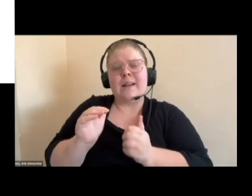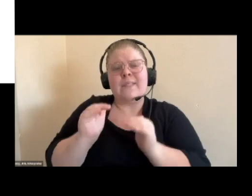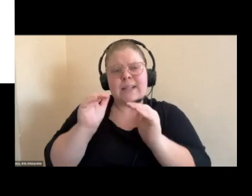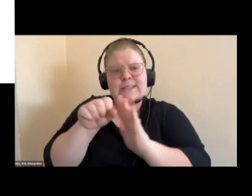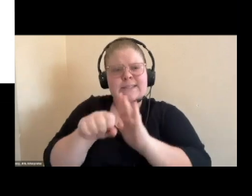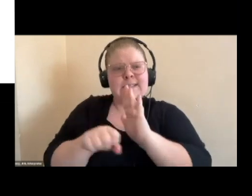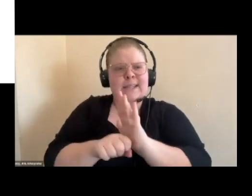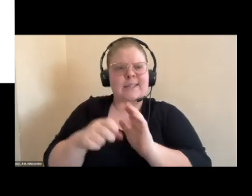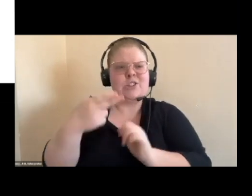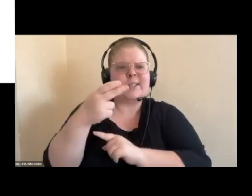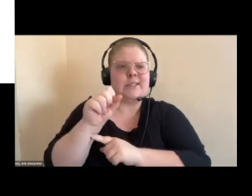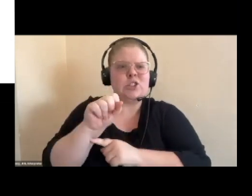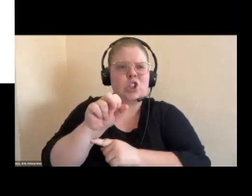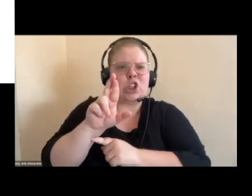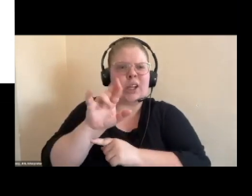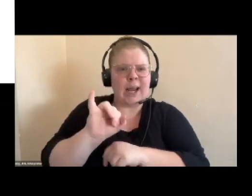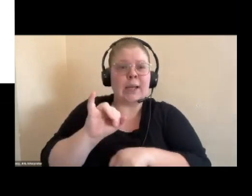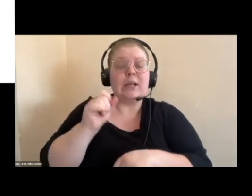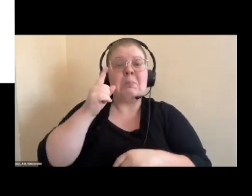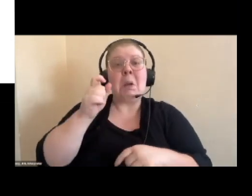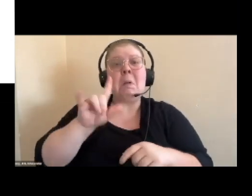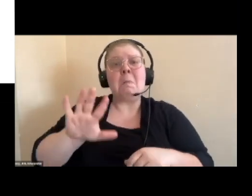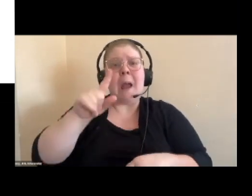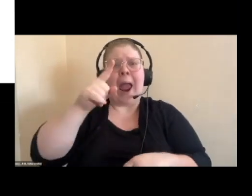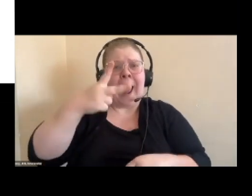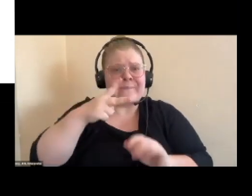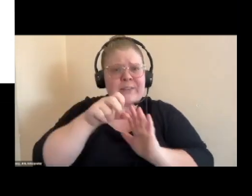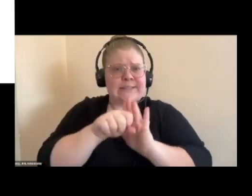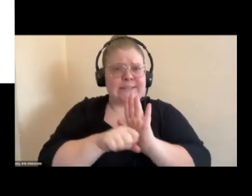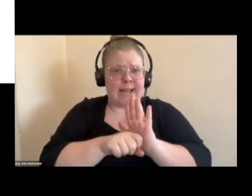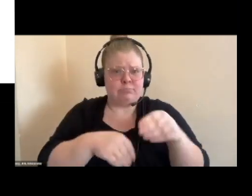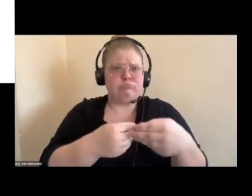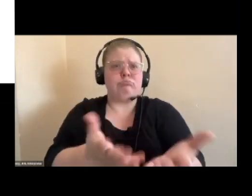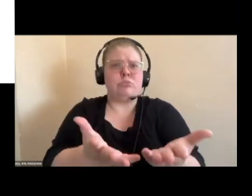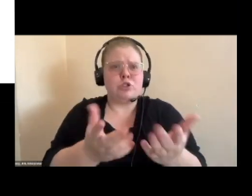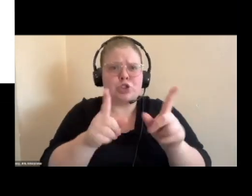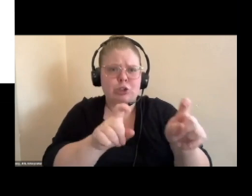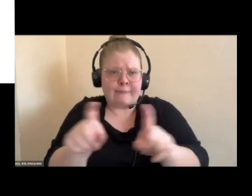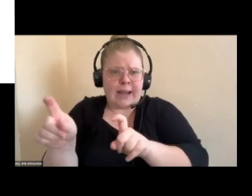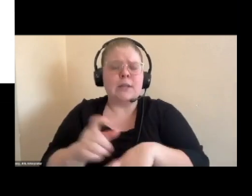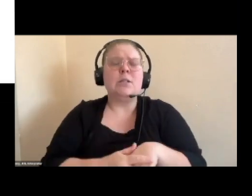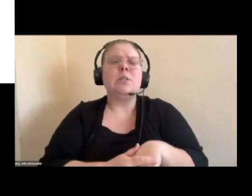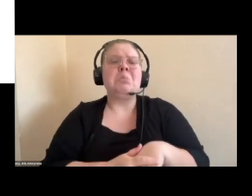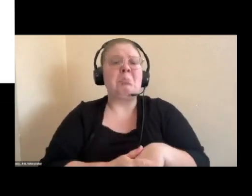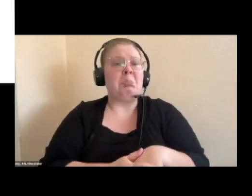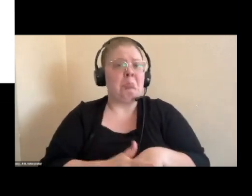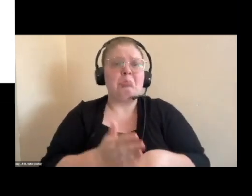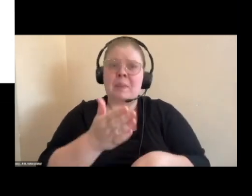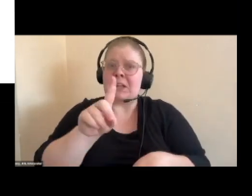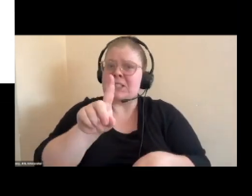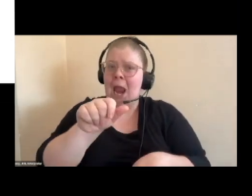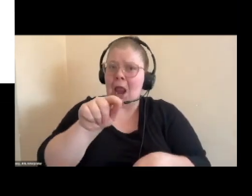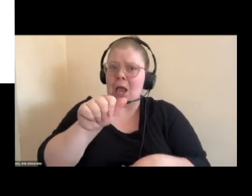And about half of the states do this survey. now it's a great dataset, like I said.